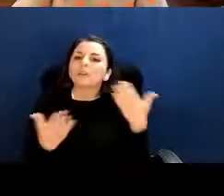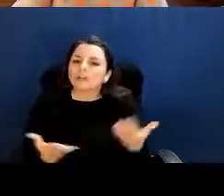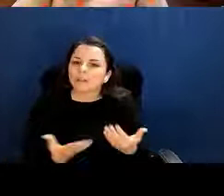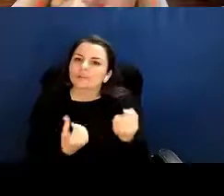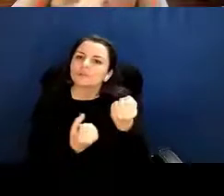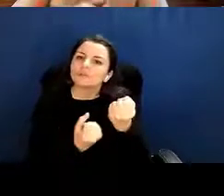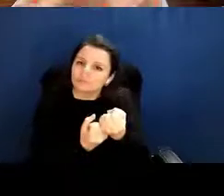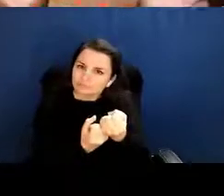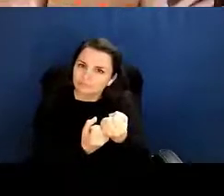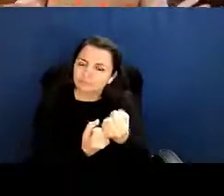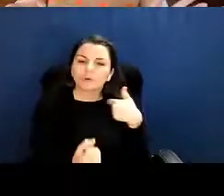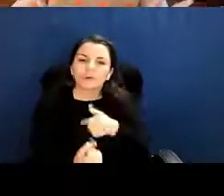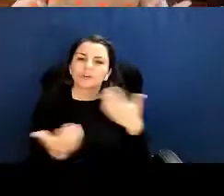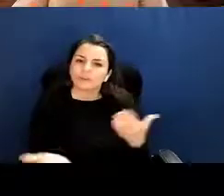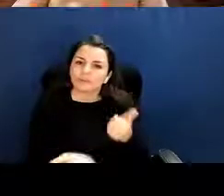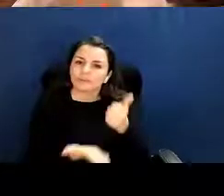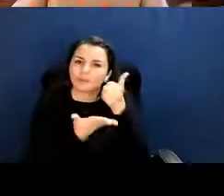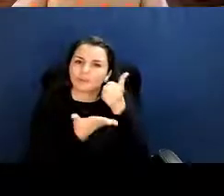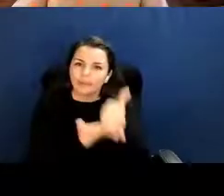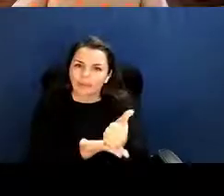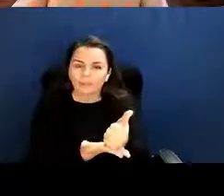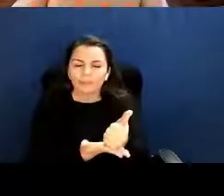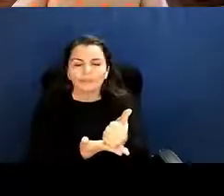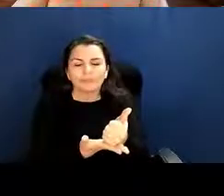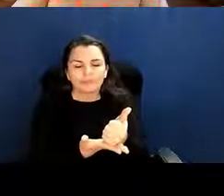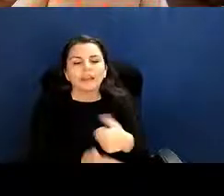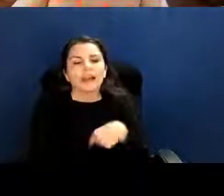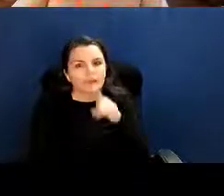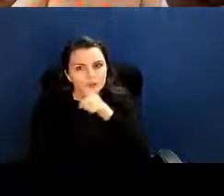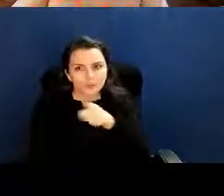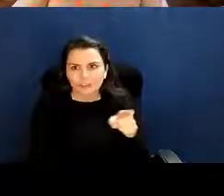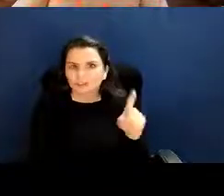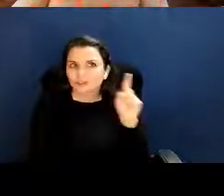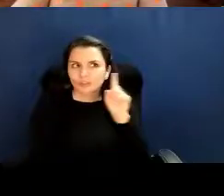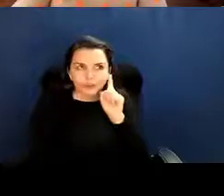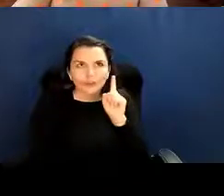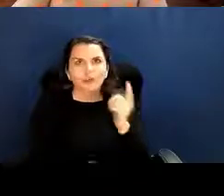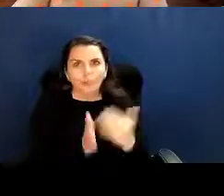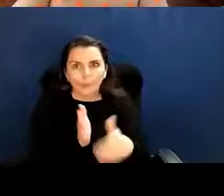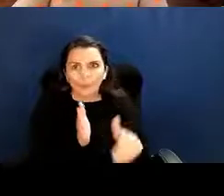I'm sure you've heard this a hundred times this week at this seminar.